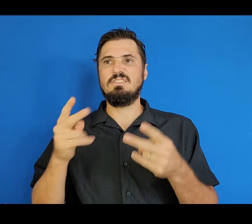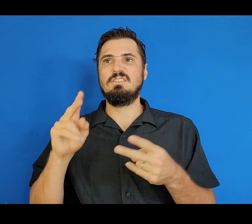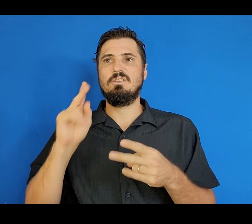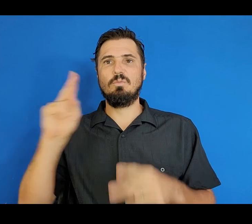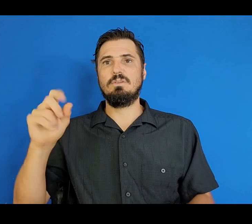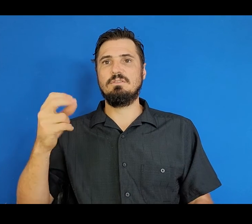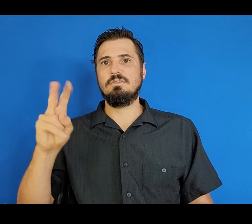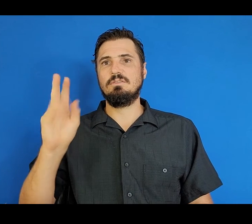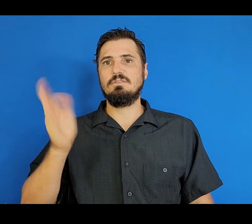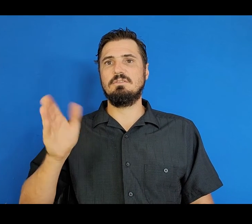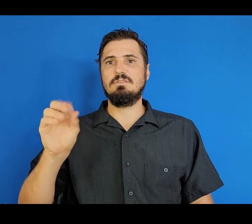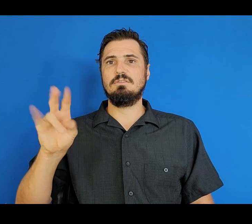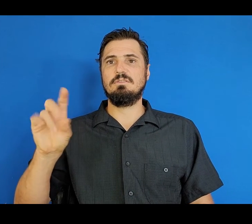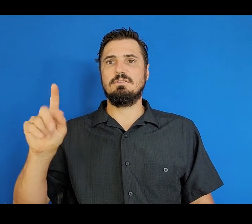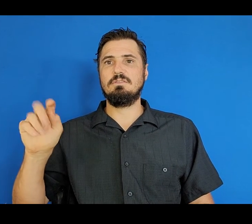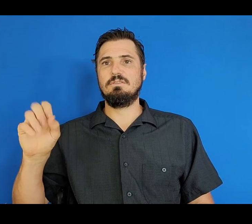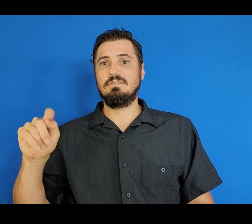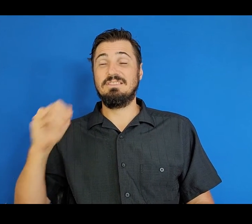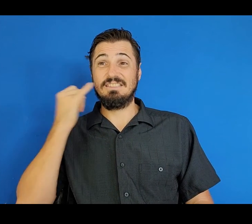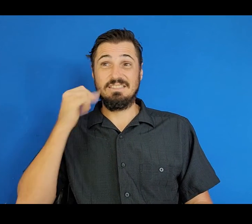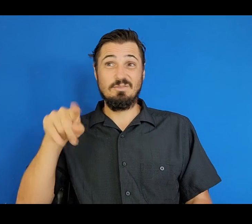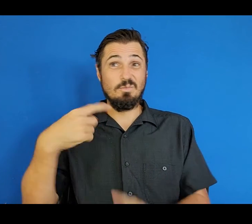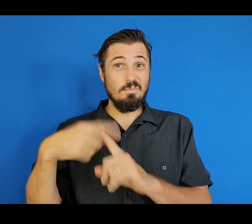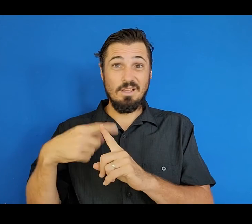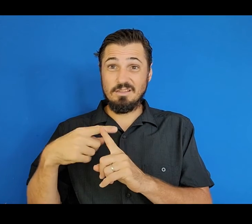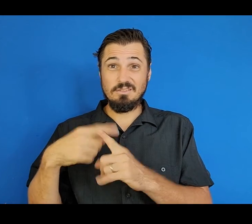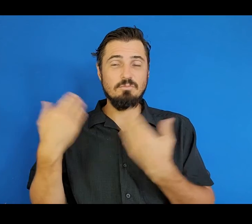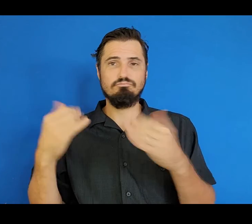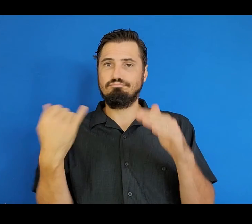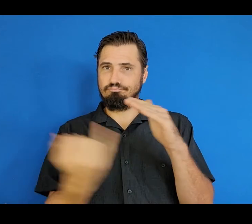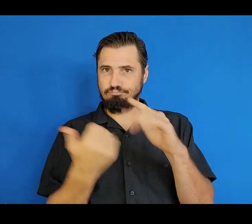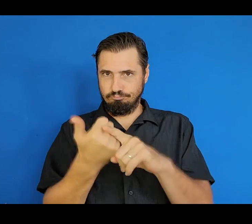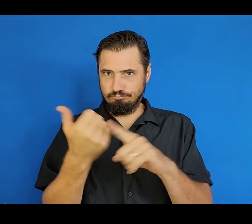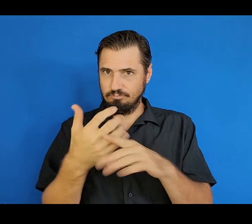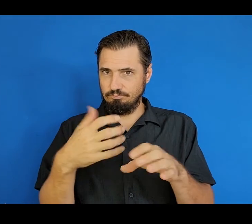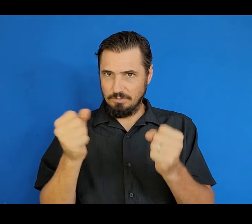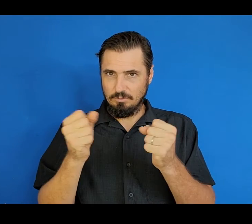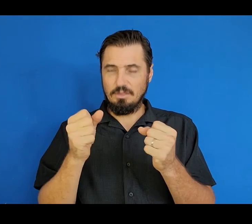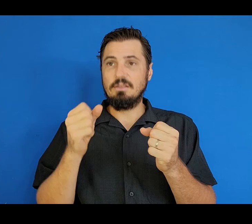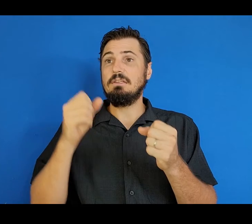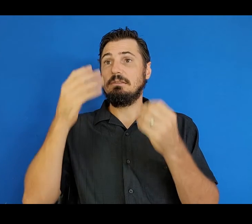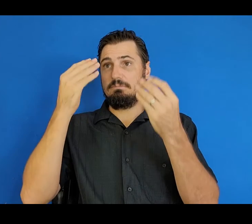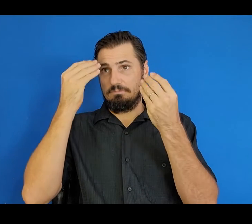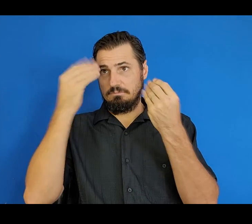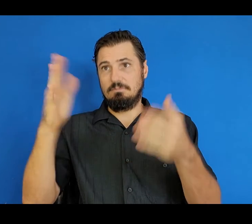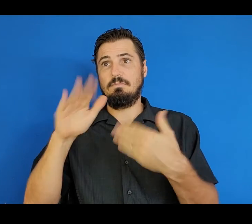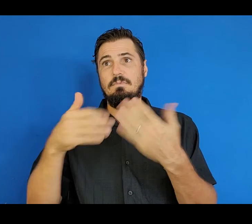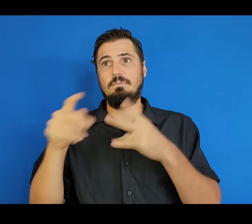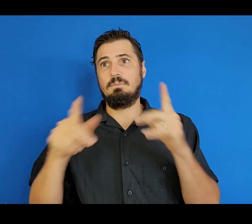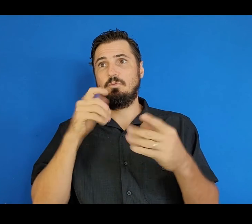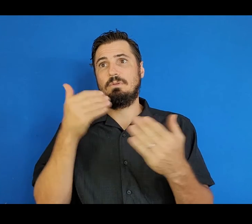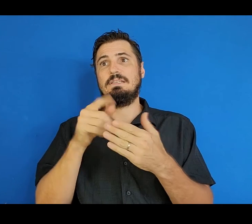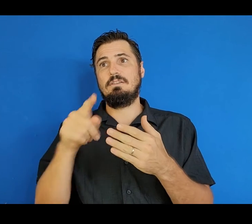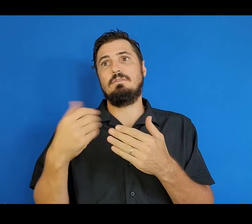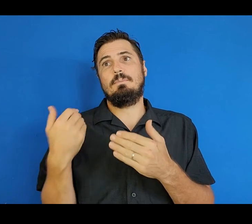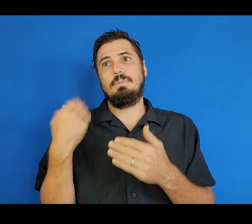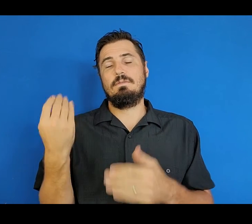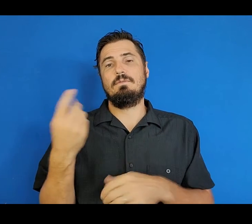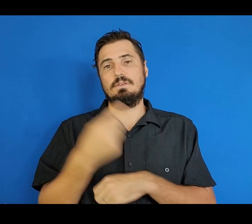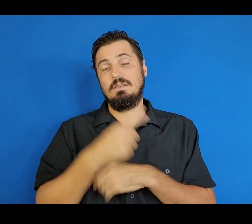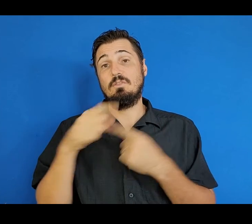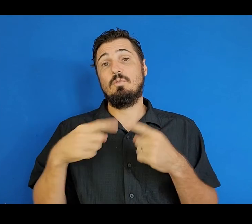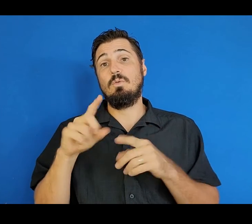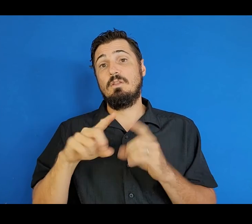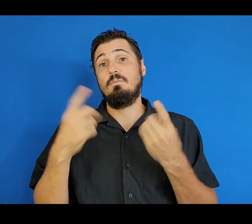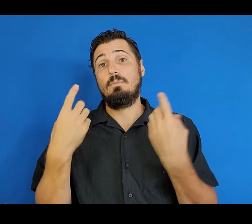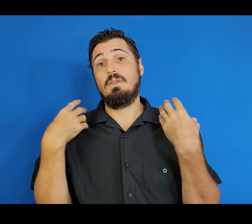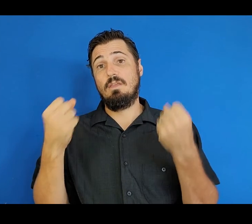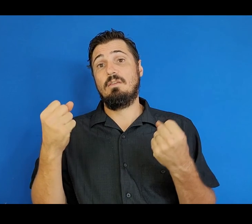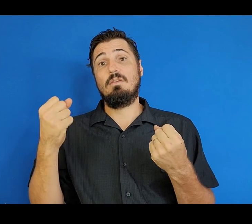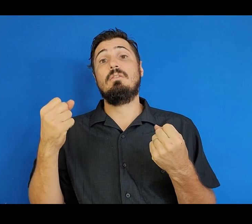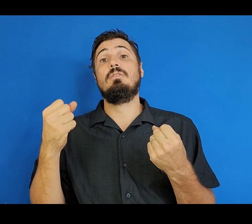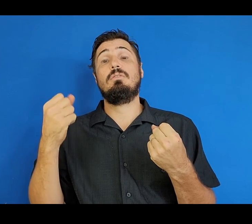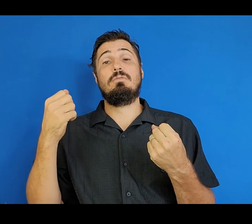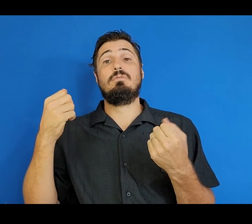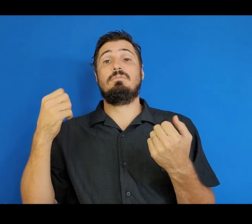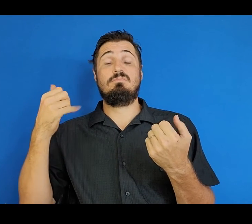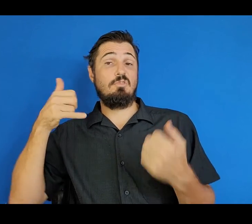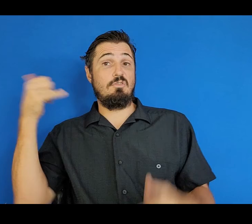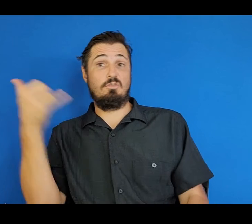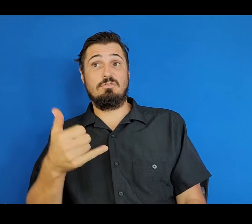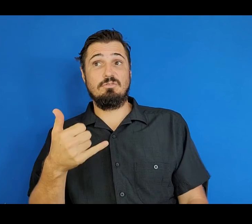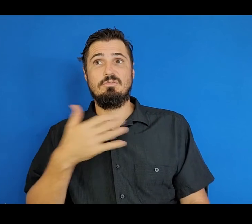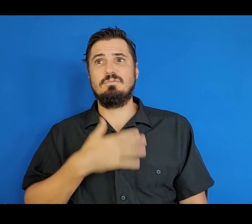If you do test positive, isolate yourself immediately and notify people who were near you during the past 14 days. When the Department of Health contact tracers call you, please get back to